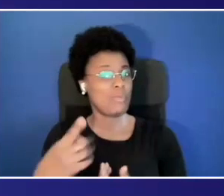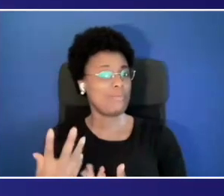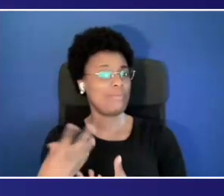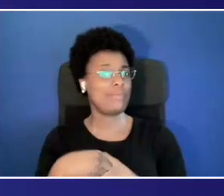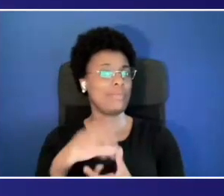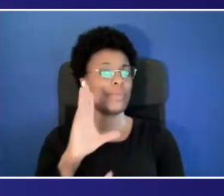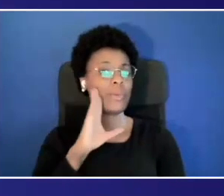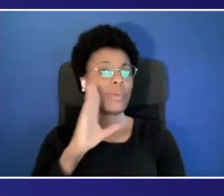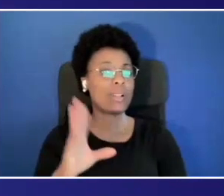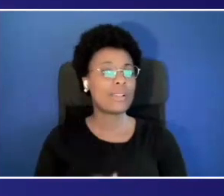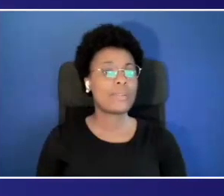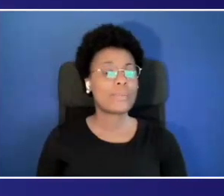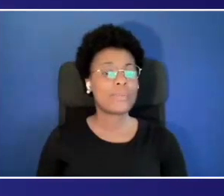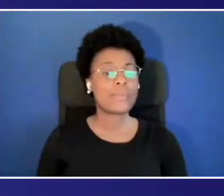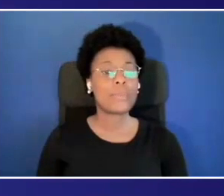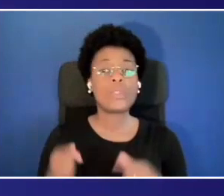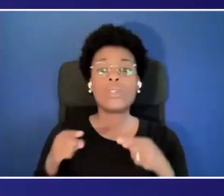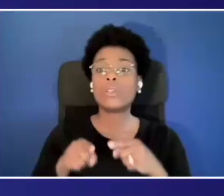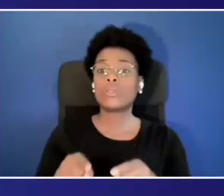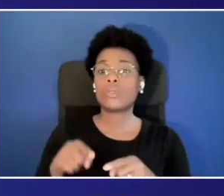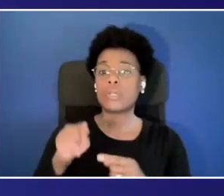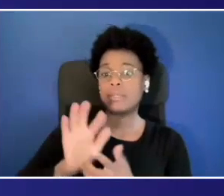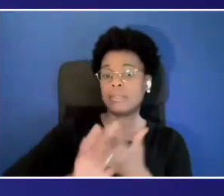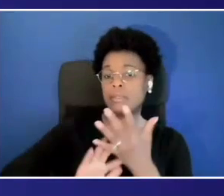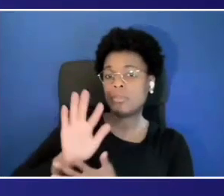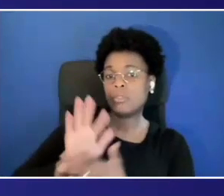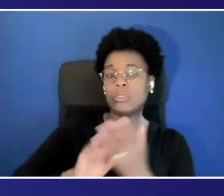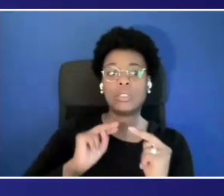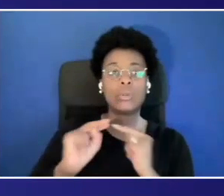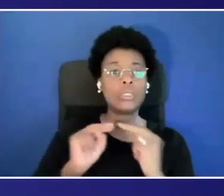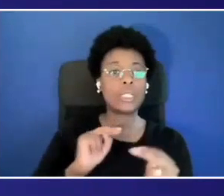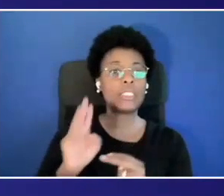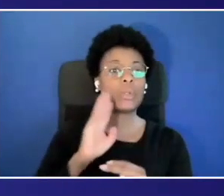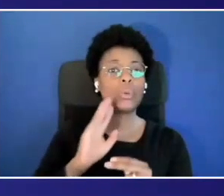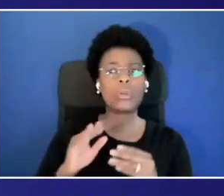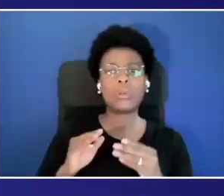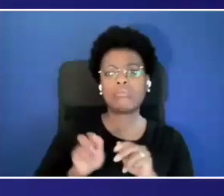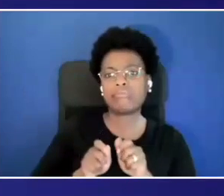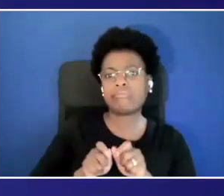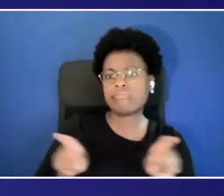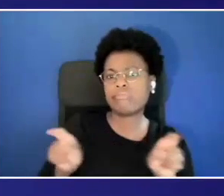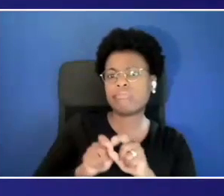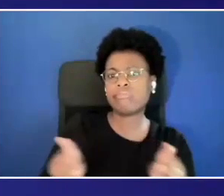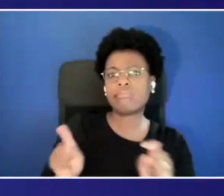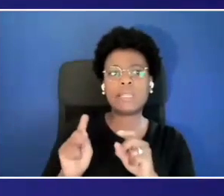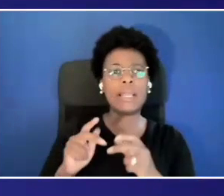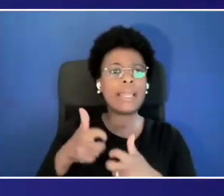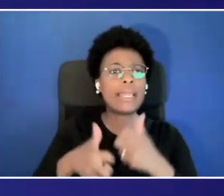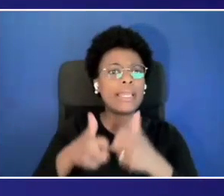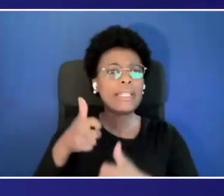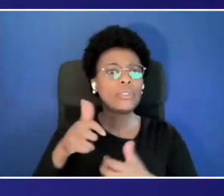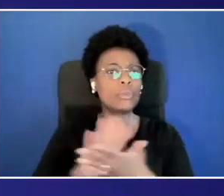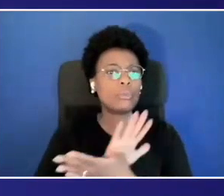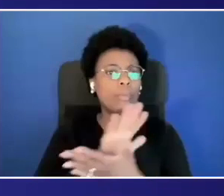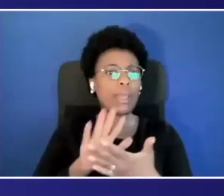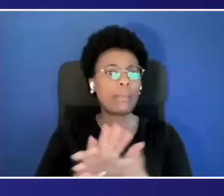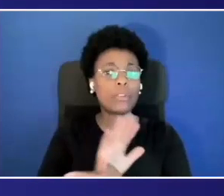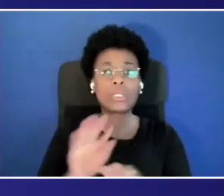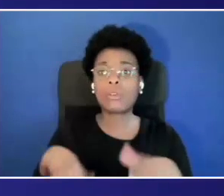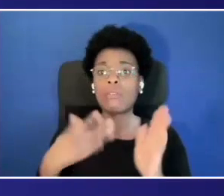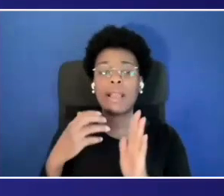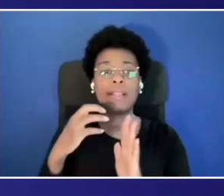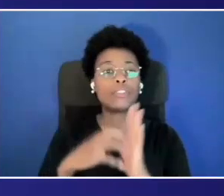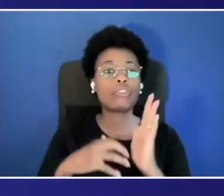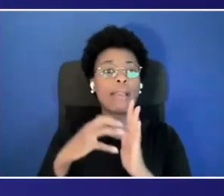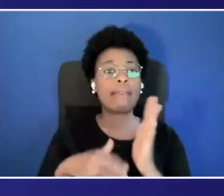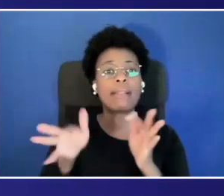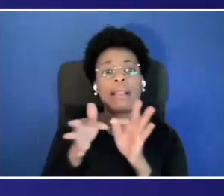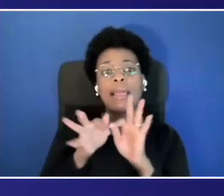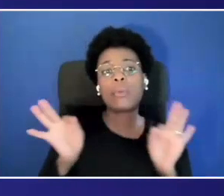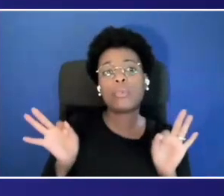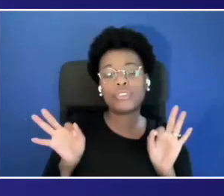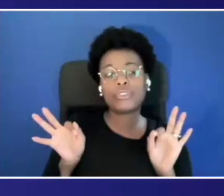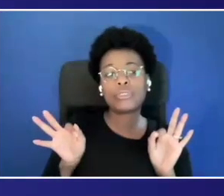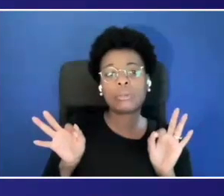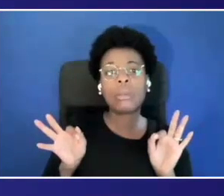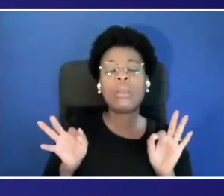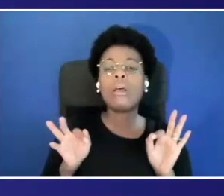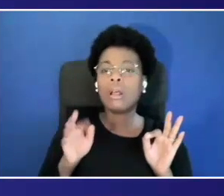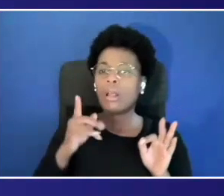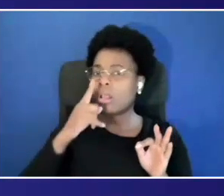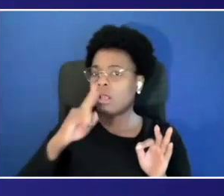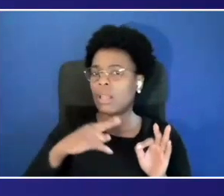During the in-person negotiation process, department will provide issue papers on subjects that will be covered and will provide draft regulatory language for discussion, and which will serve as the basis for proposed and final rules.